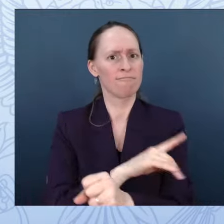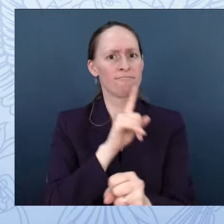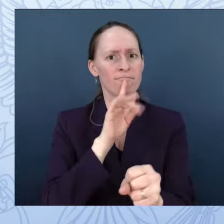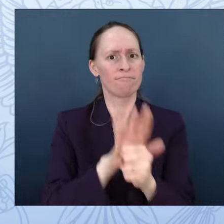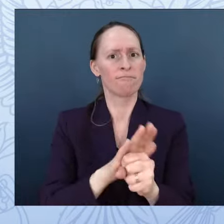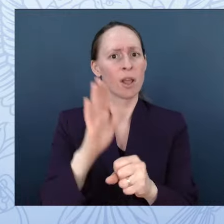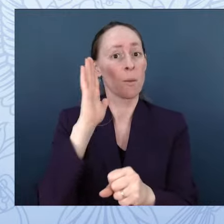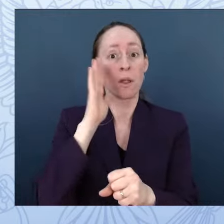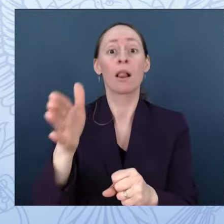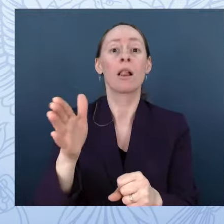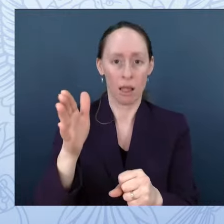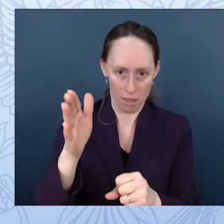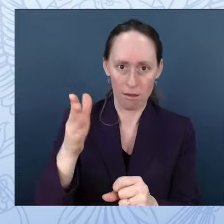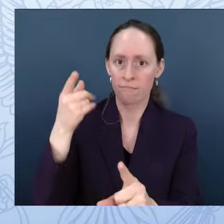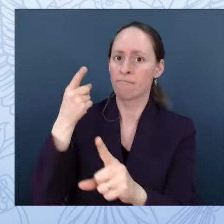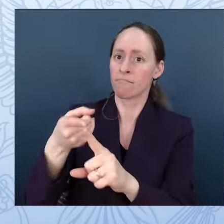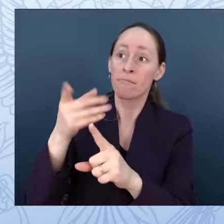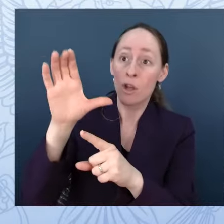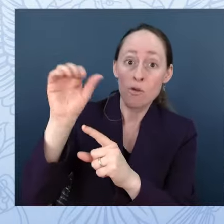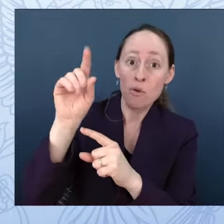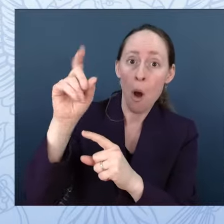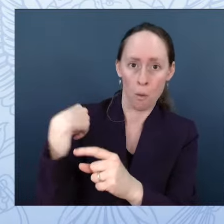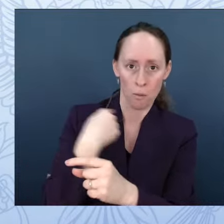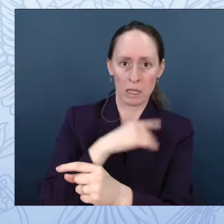so that you'll have some good information going forward.